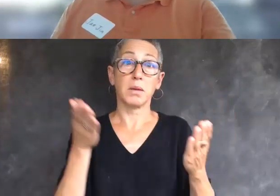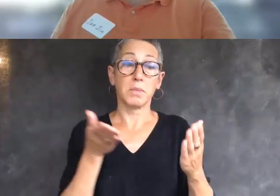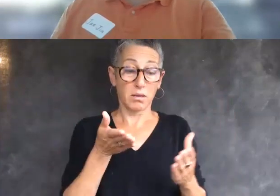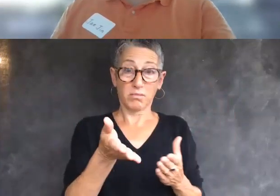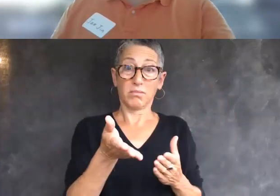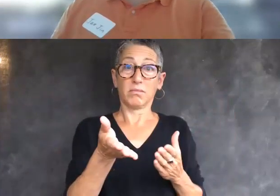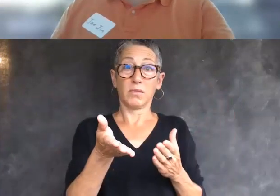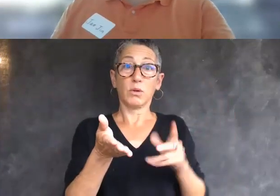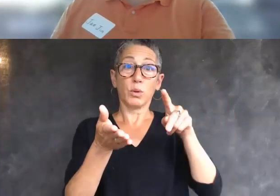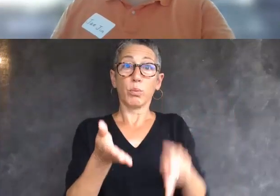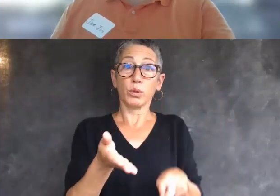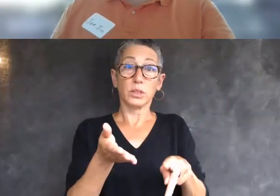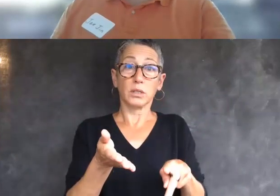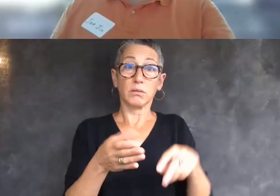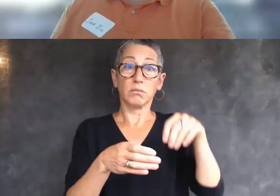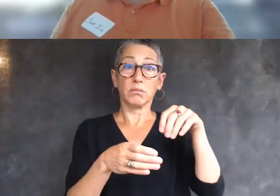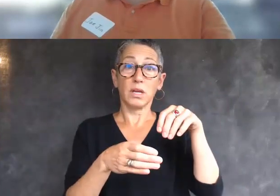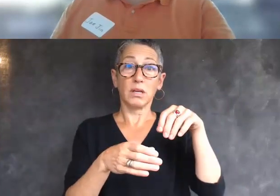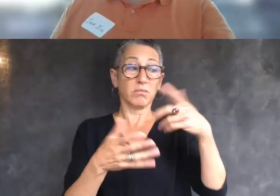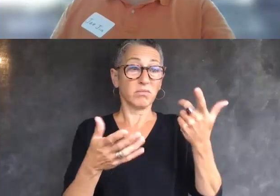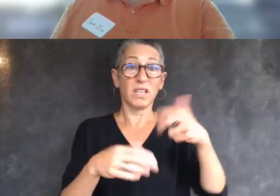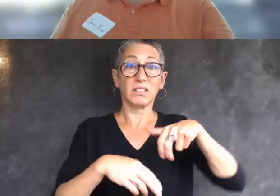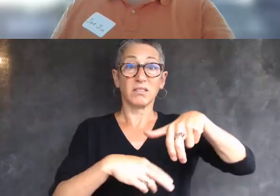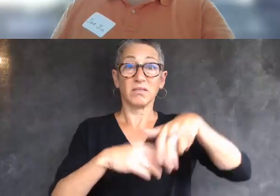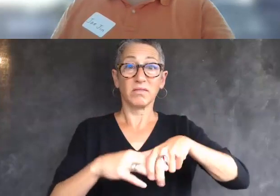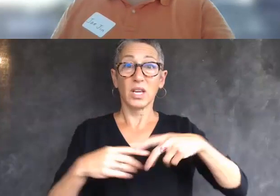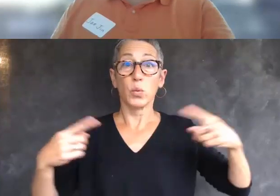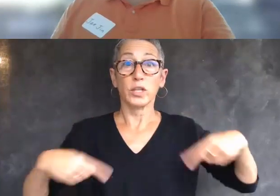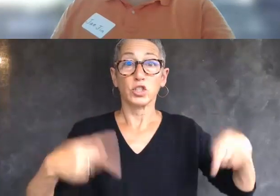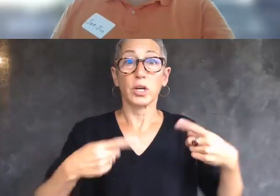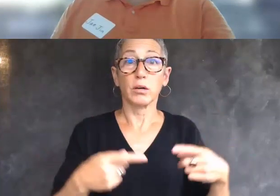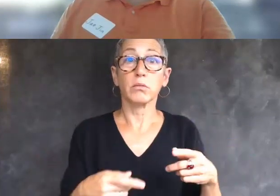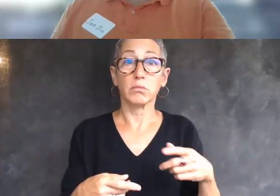if they throw you out of the wheelchair or even if you're in prison. A person with a disability could be on crutches.